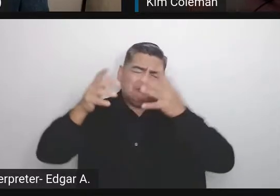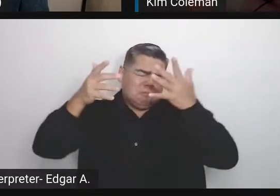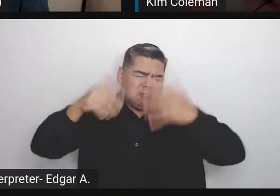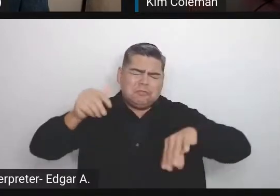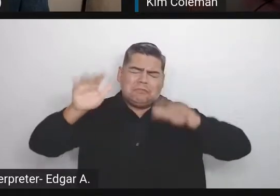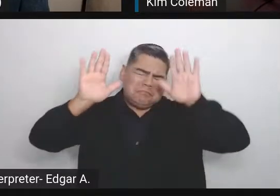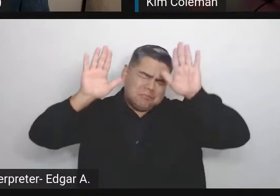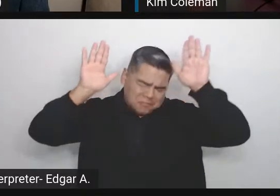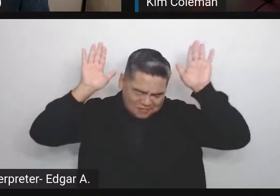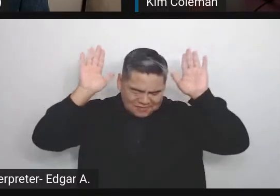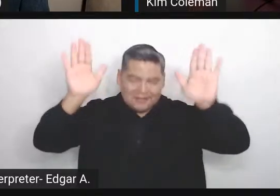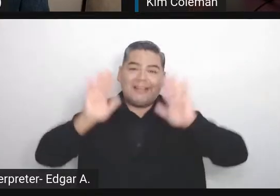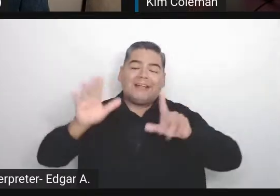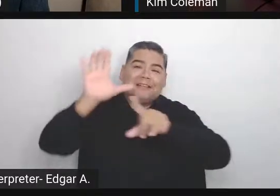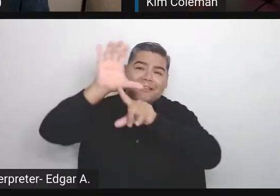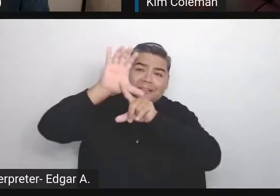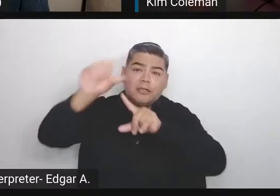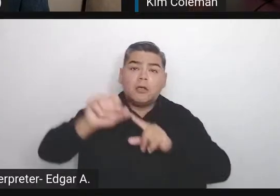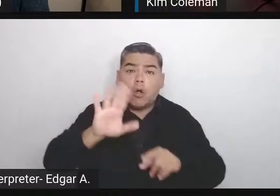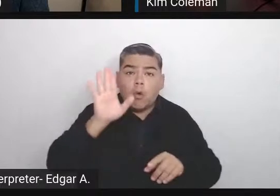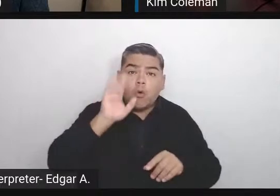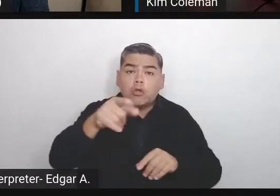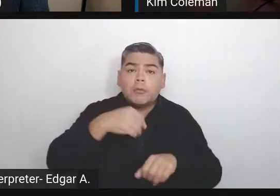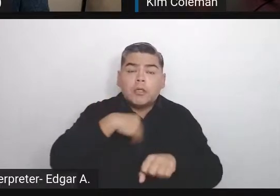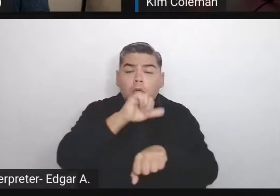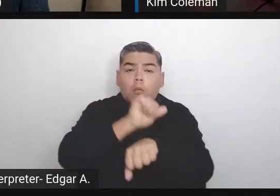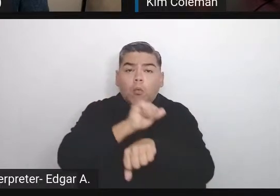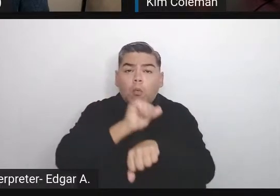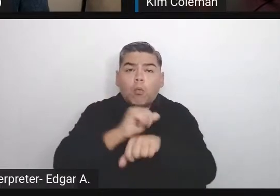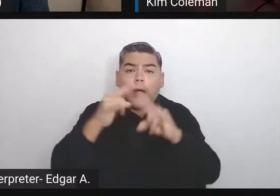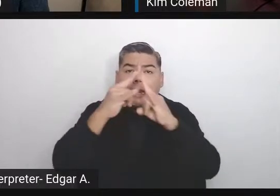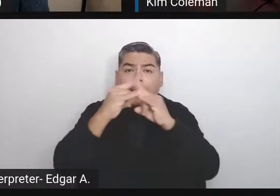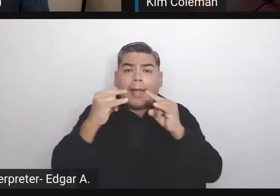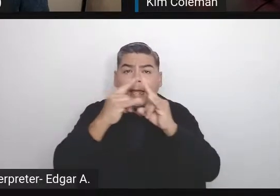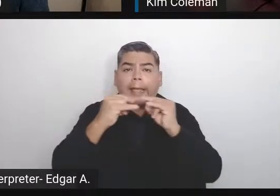that work camp was amazing. I'm sure there will be more to